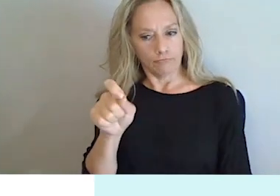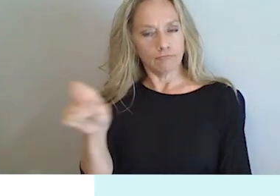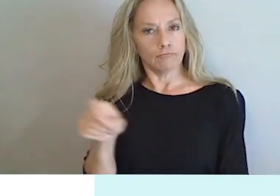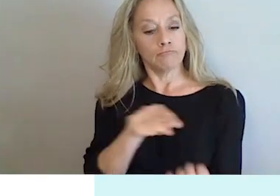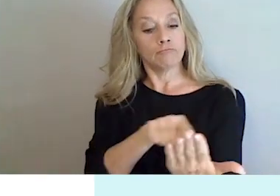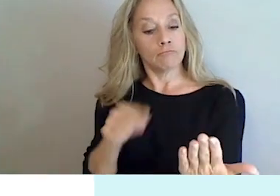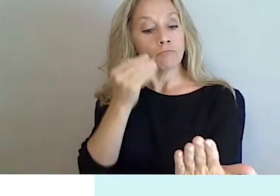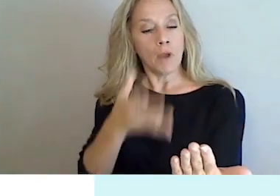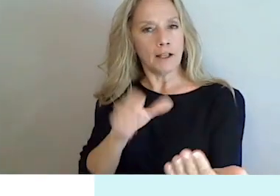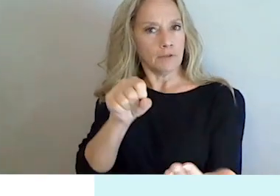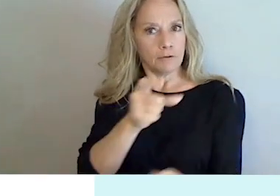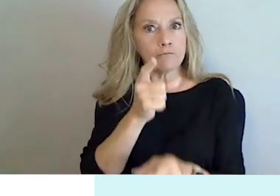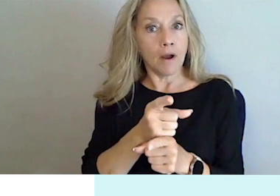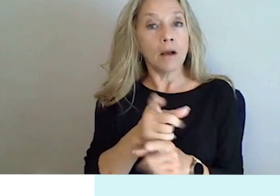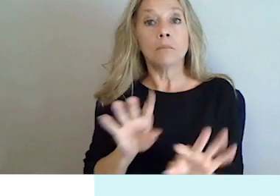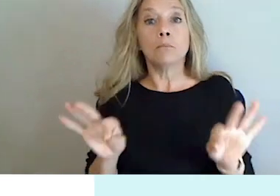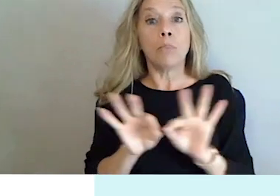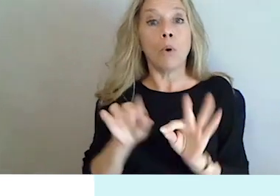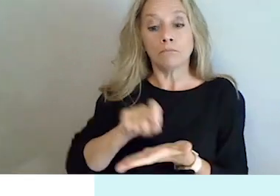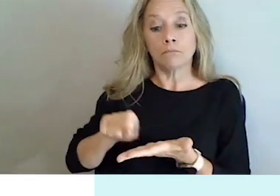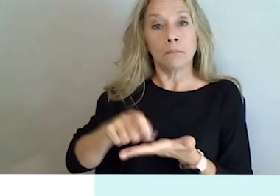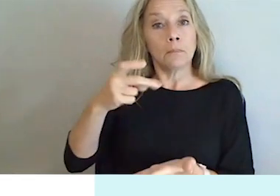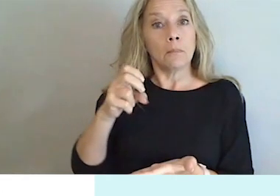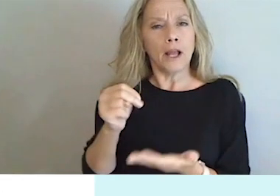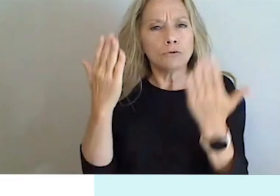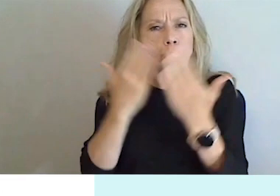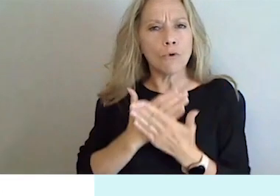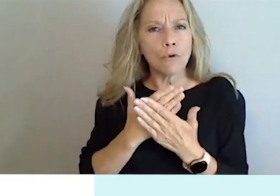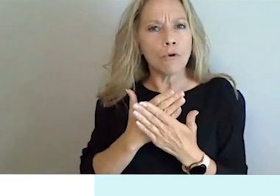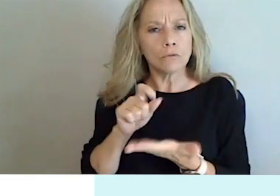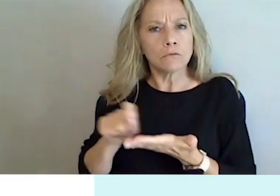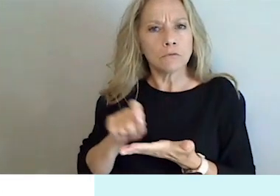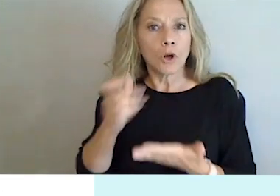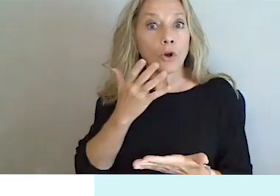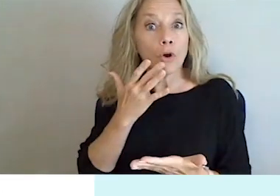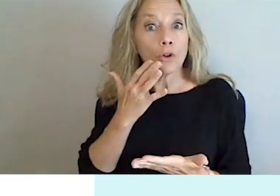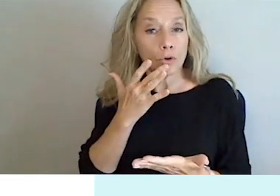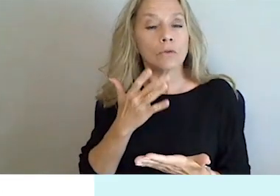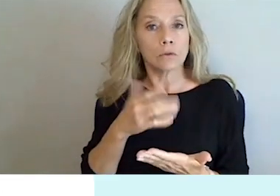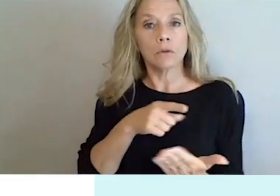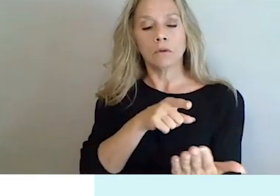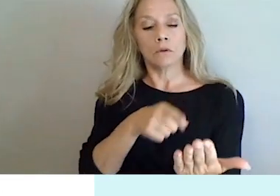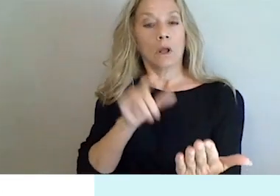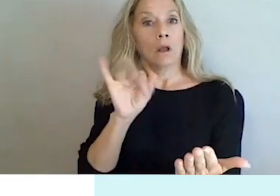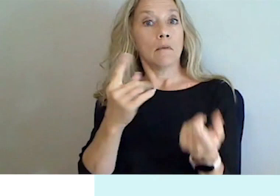Be sure to use a pen with dark ink to check the box. If you find information that you need to update or change in your file,